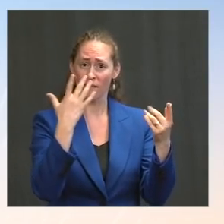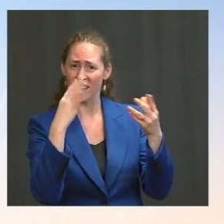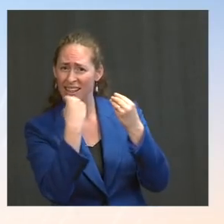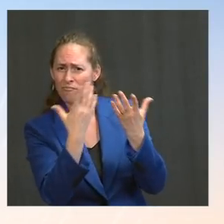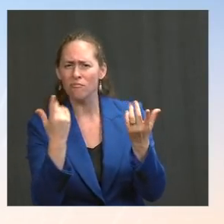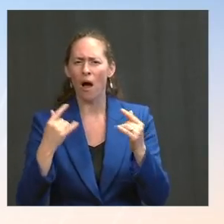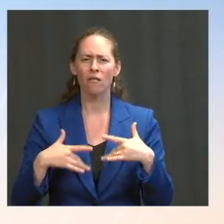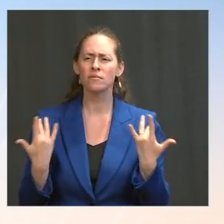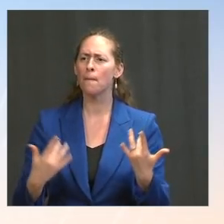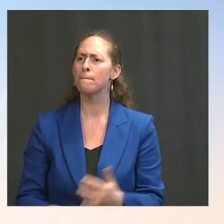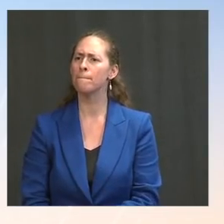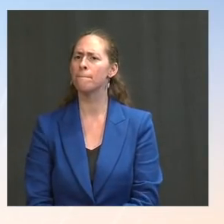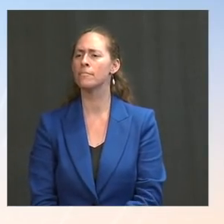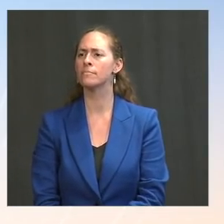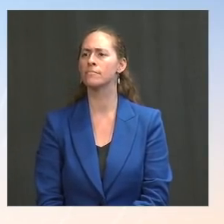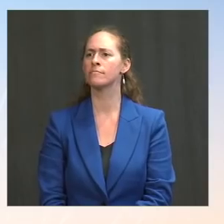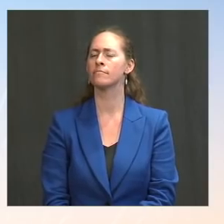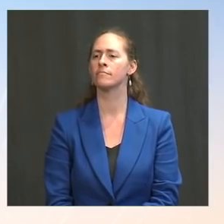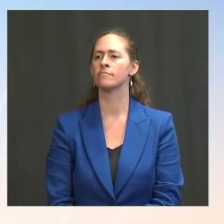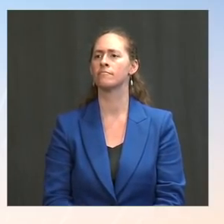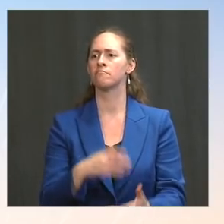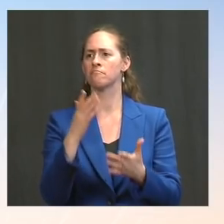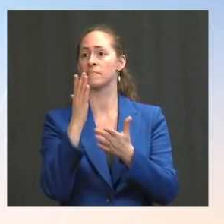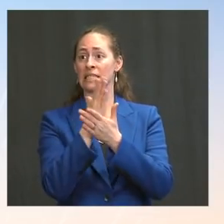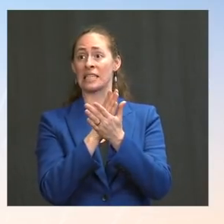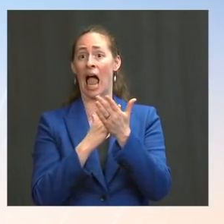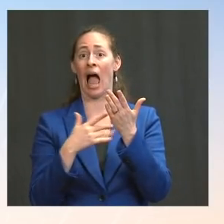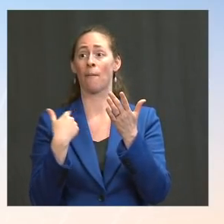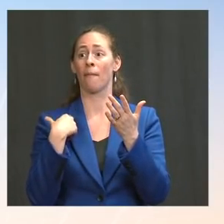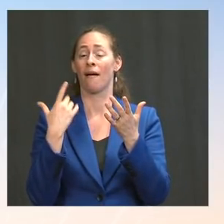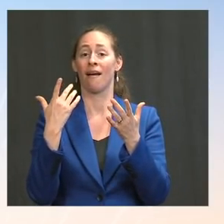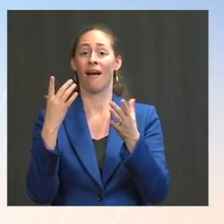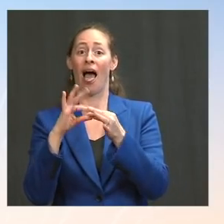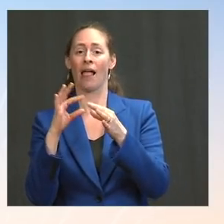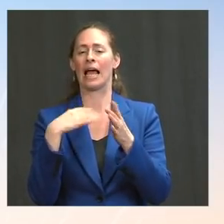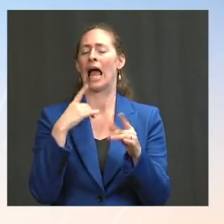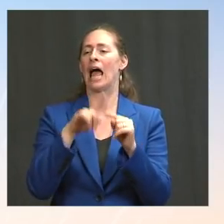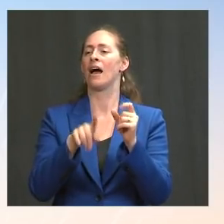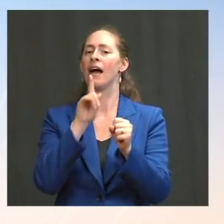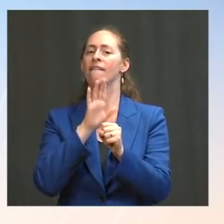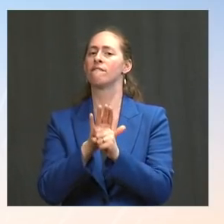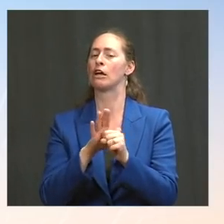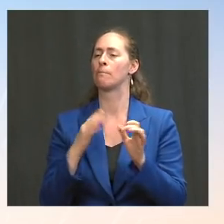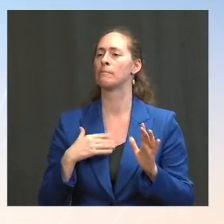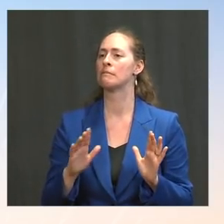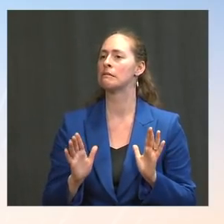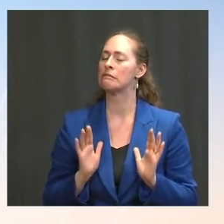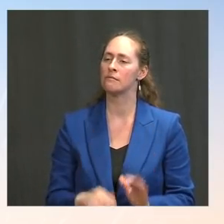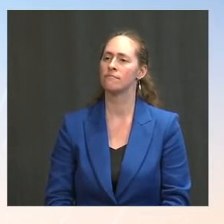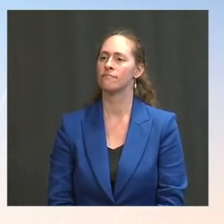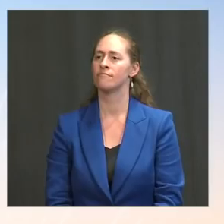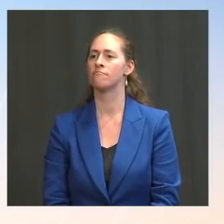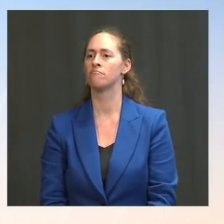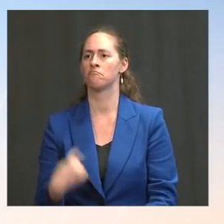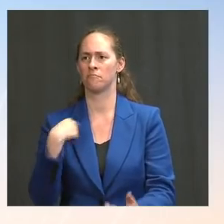I'm not here to confirm any conversations. What I can tell you is we've identified a group of SIV applicants who have served as interpreters,